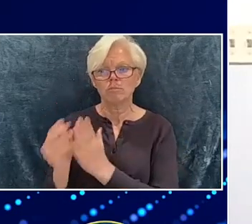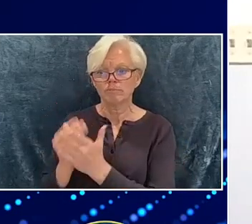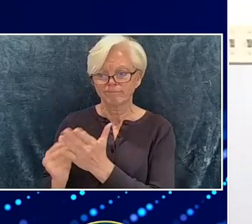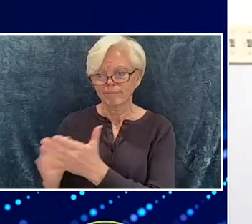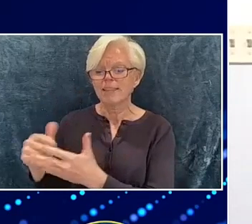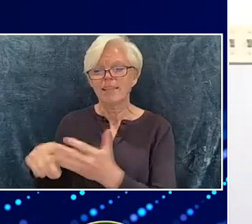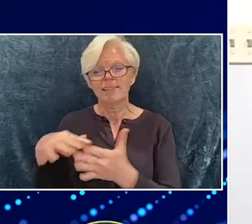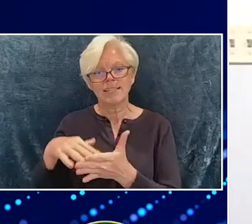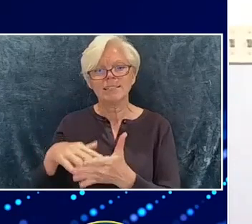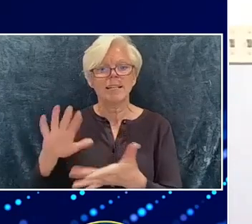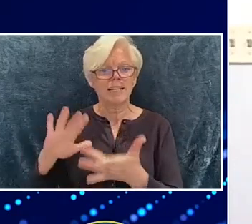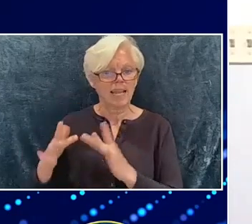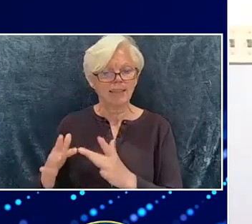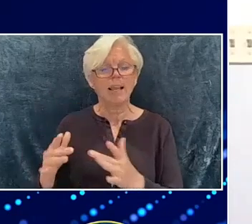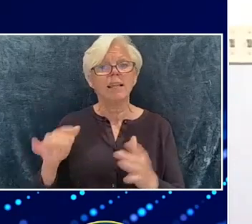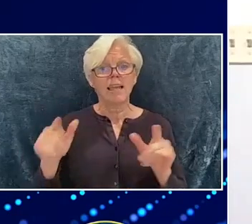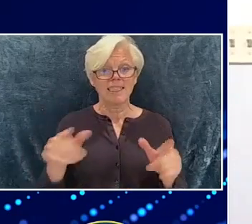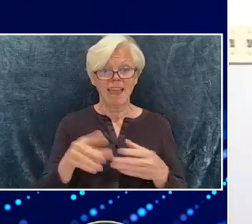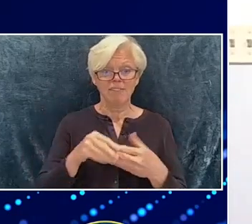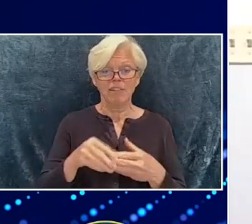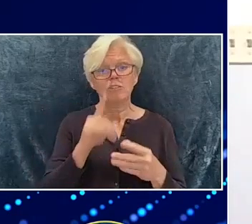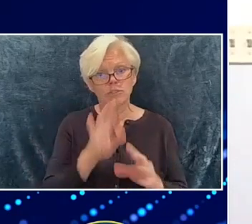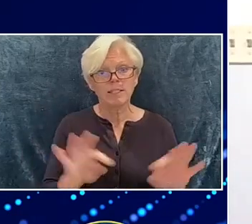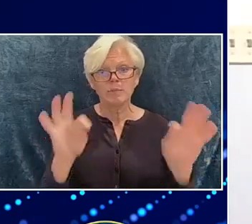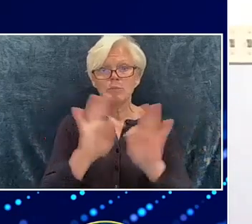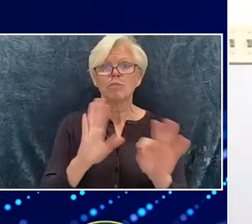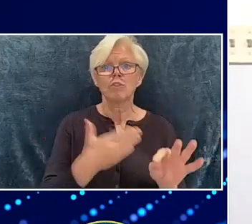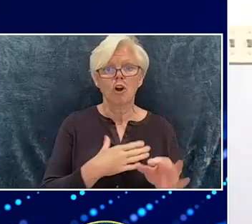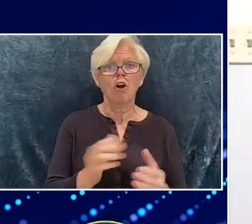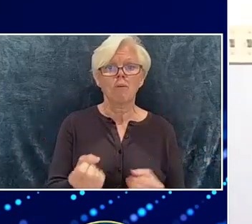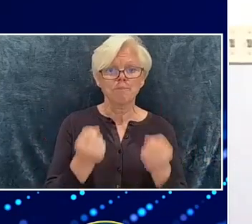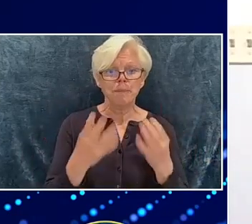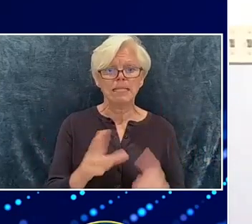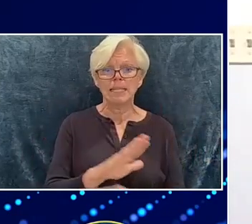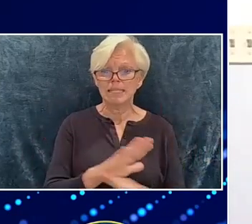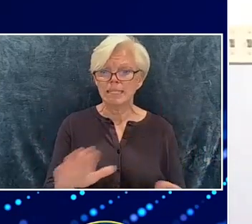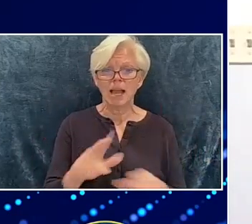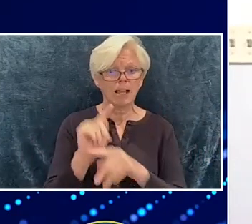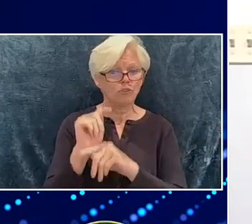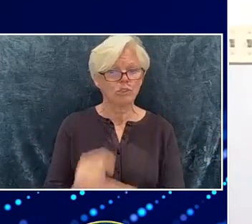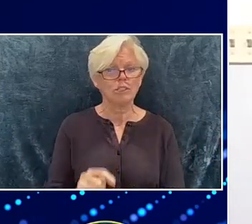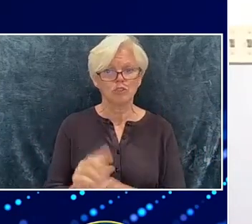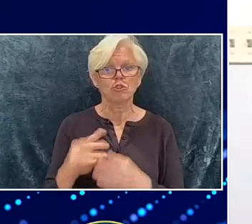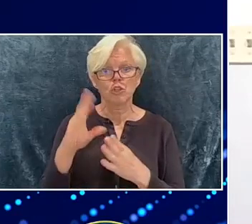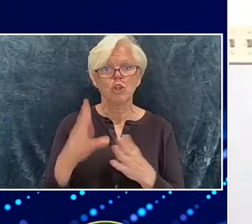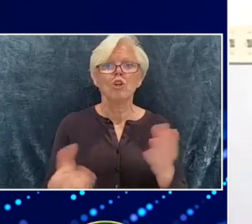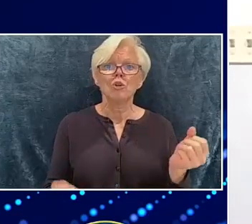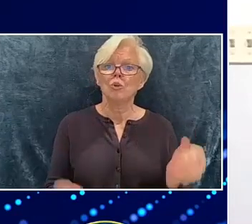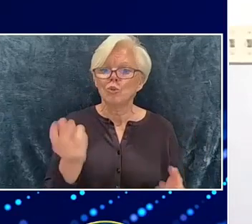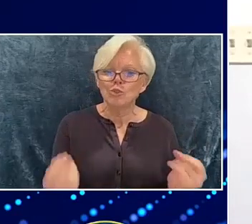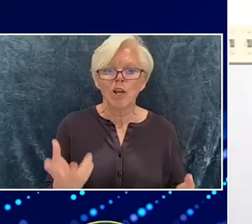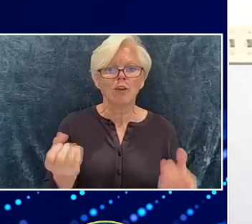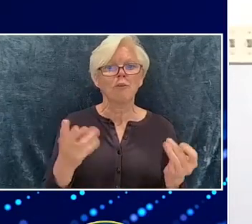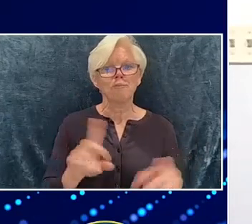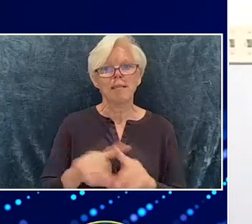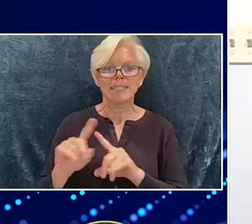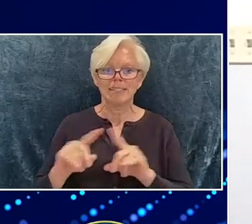this flexibility is really essential for our many nontraditional students who juggle many, many responsibilities.